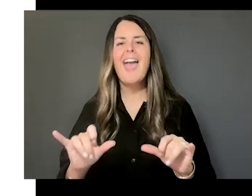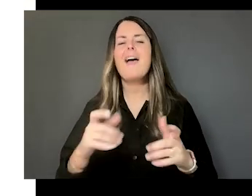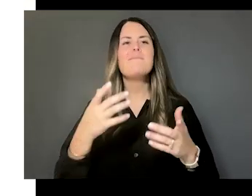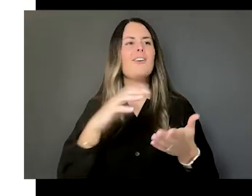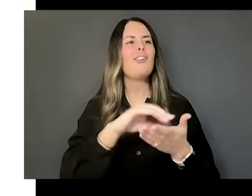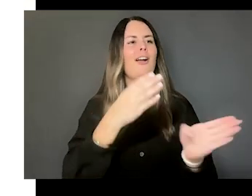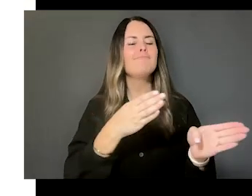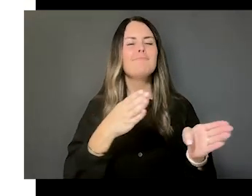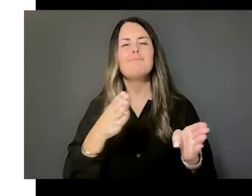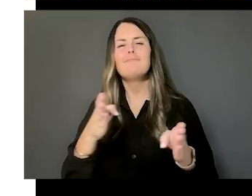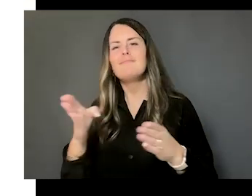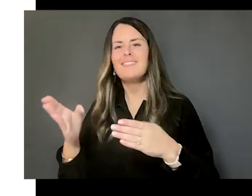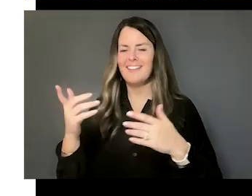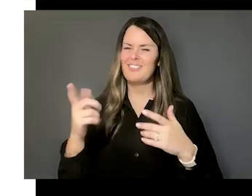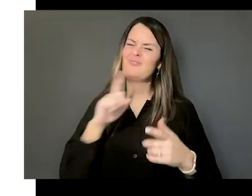So that was really exciting to hear.